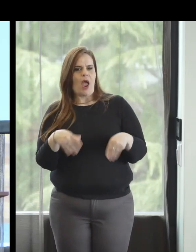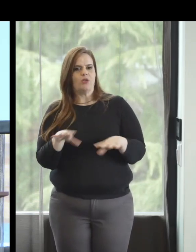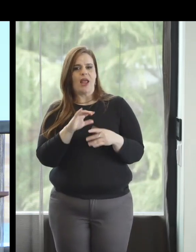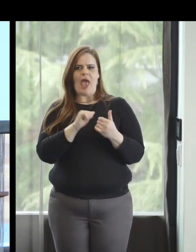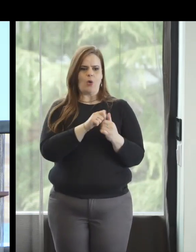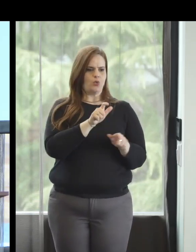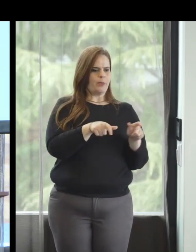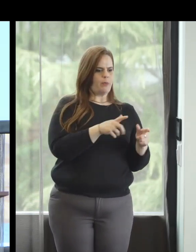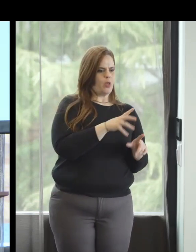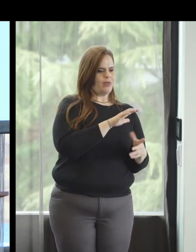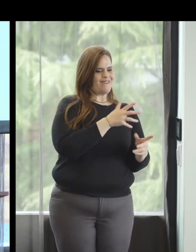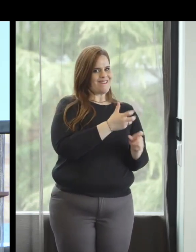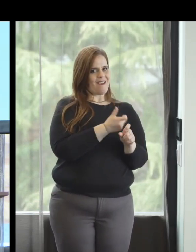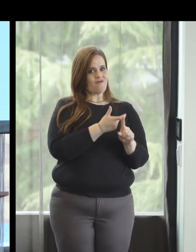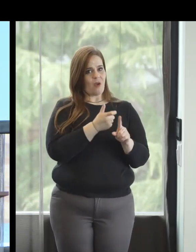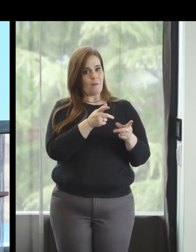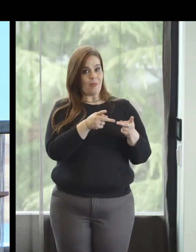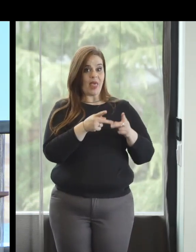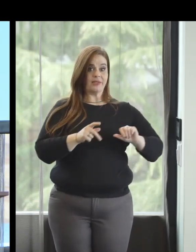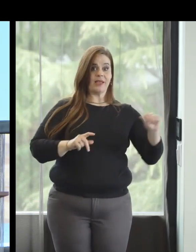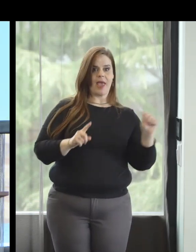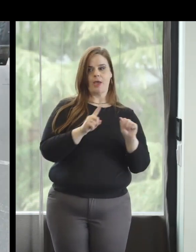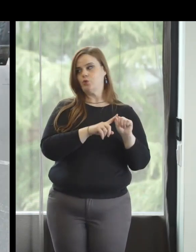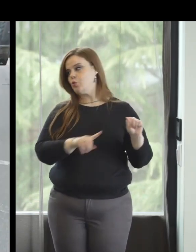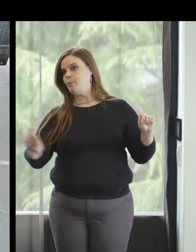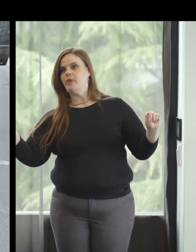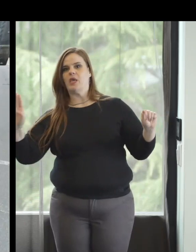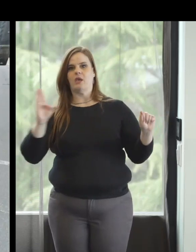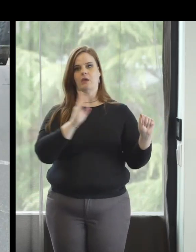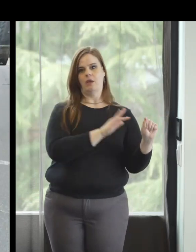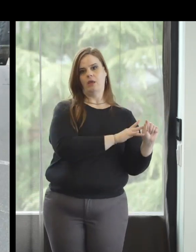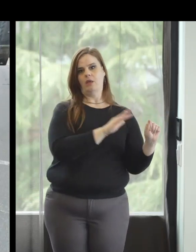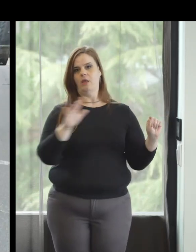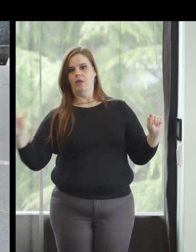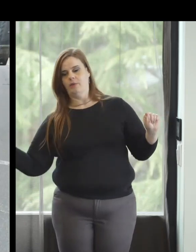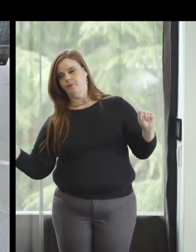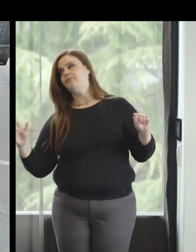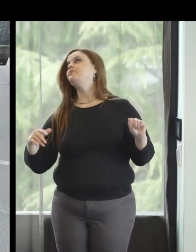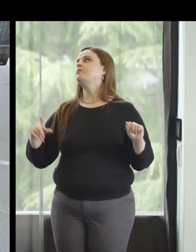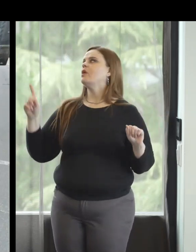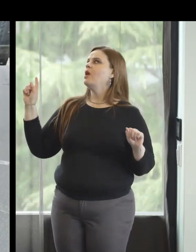A to place B. . I will